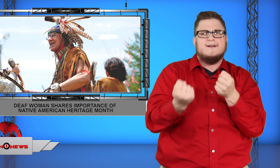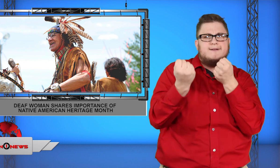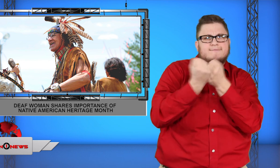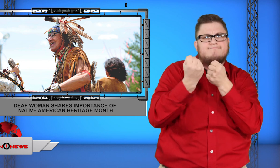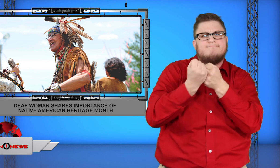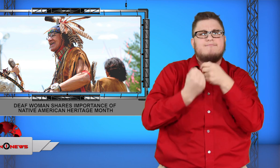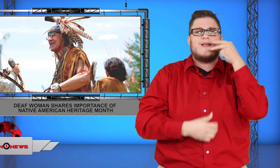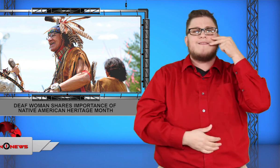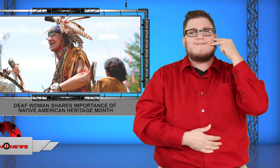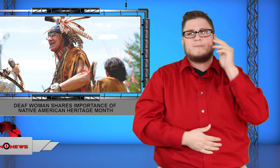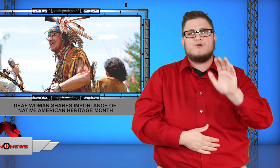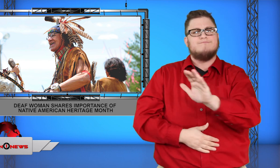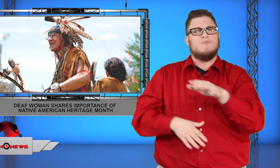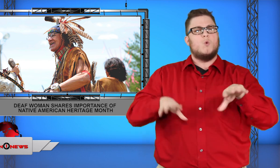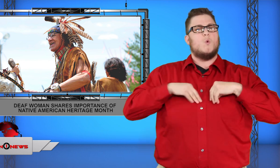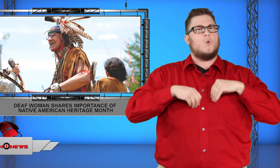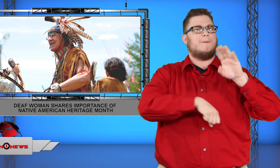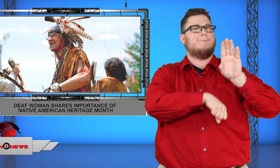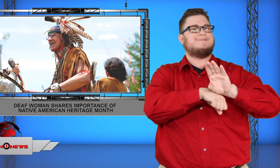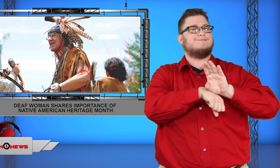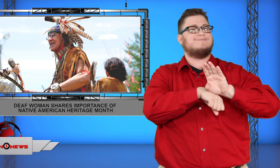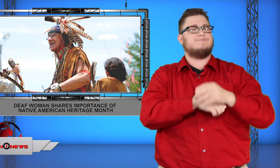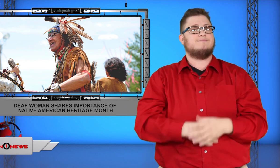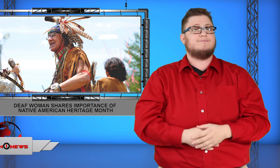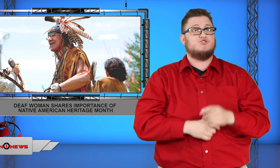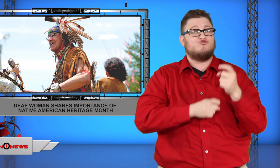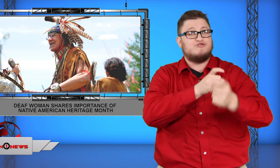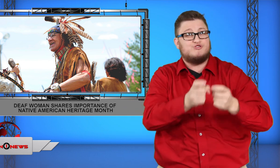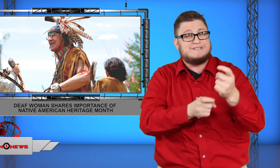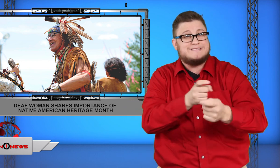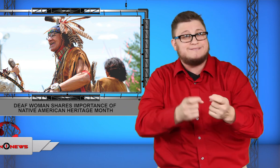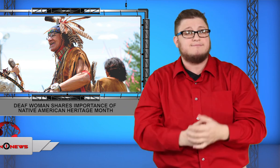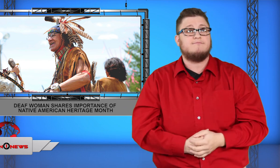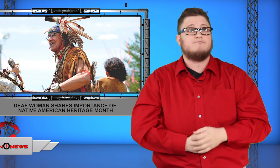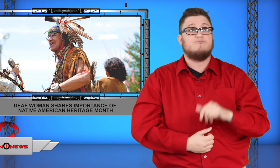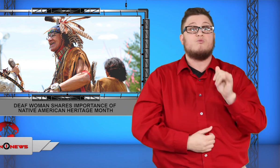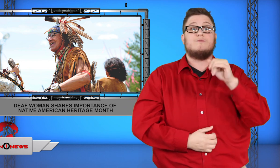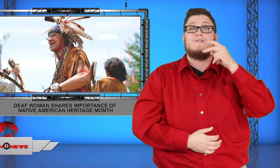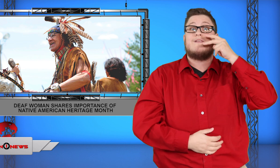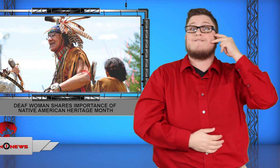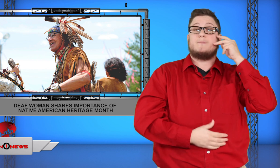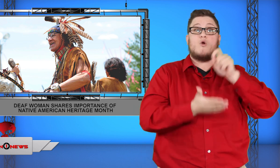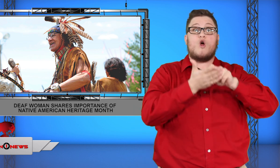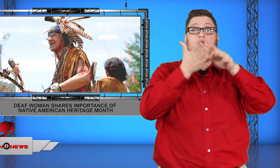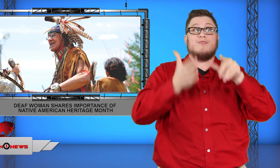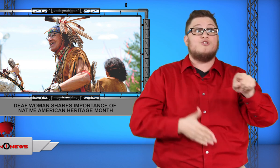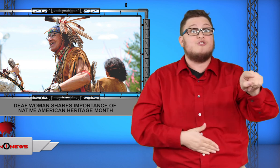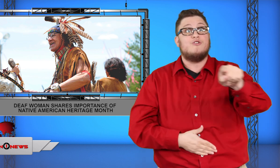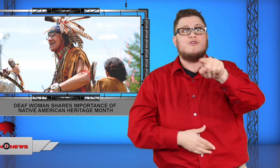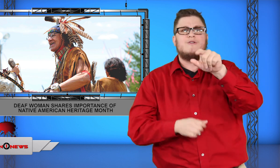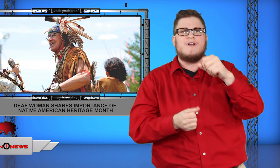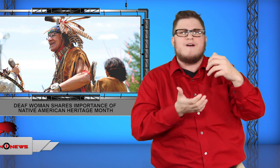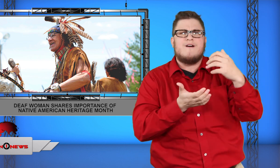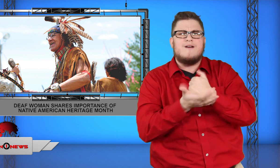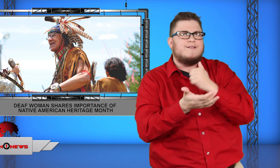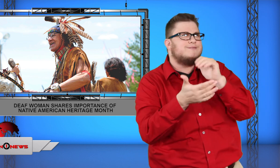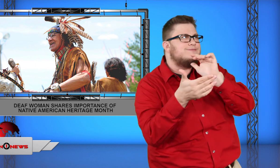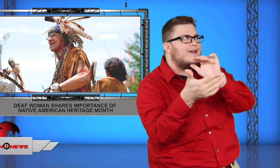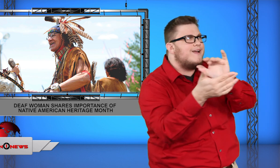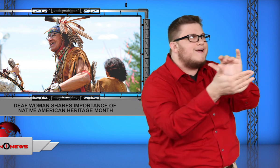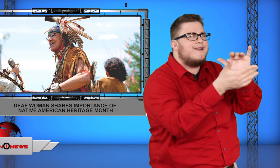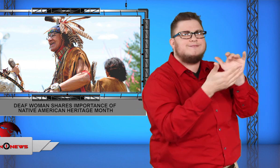you can also support Native American-owned businesses and charities, study and read the